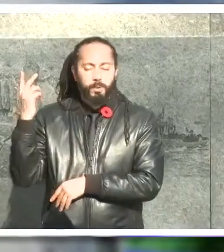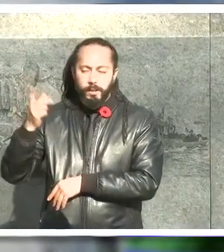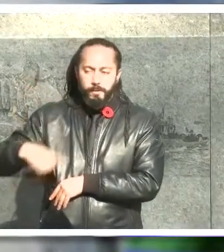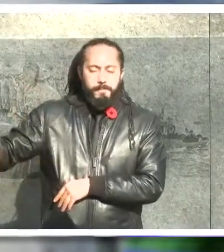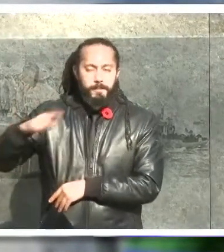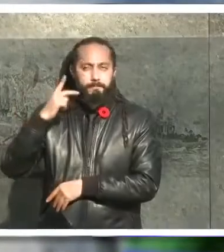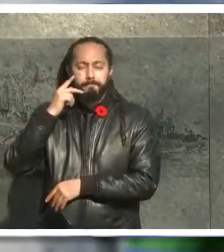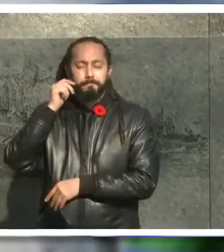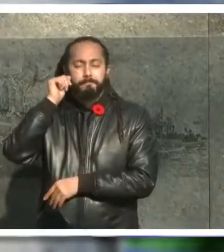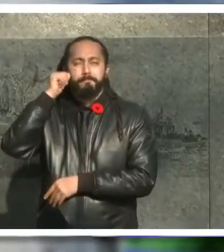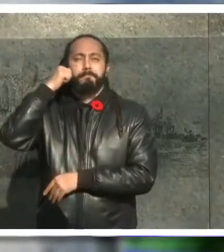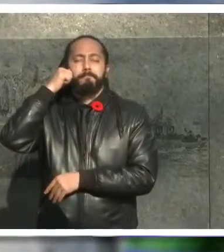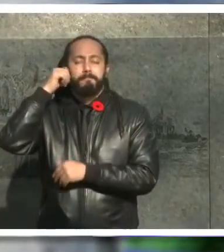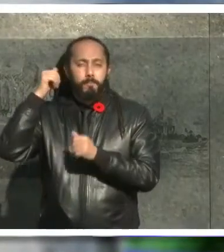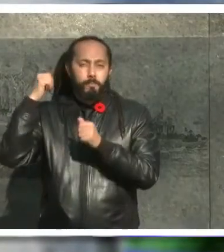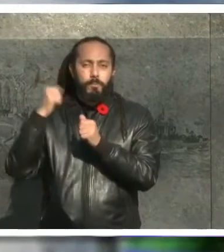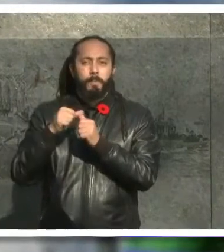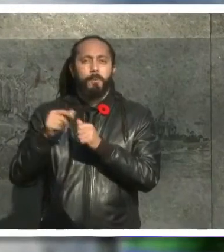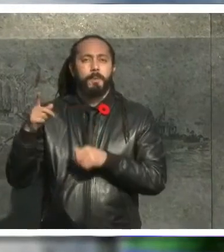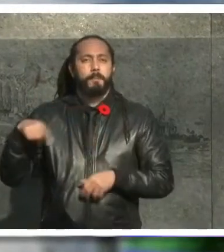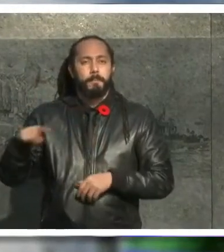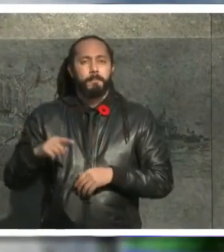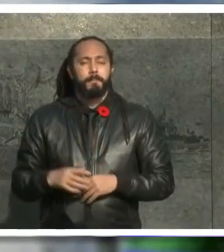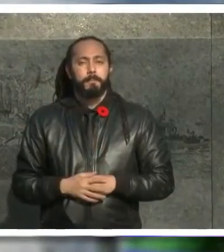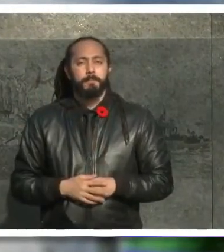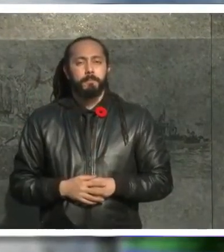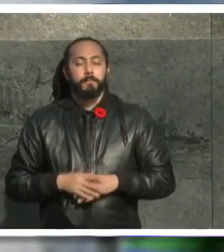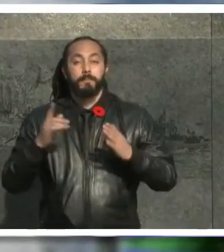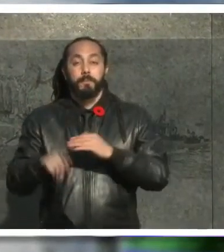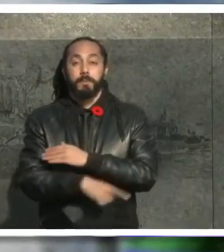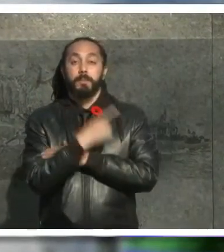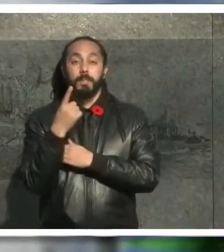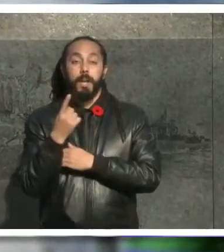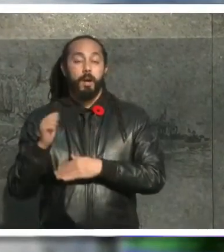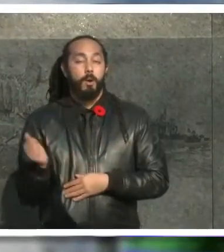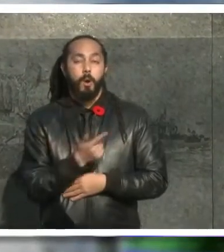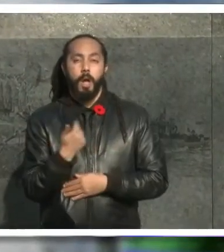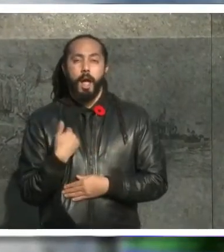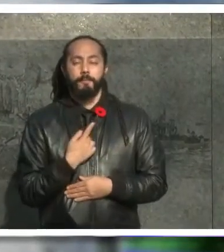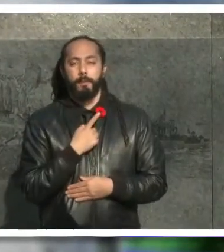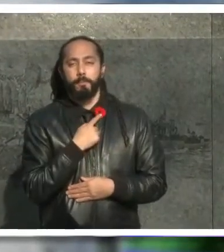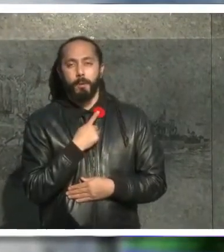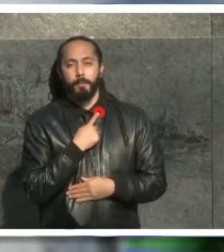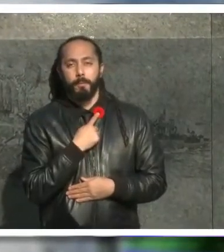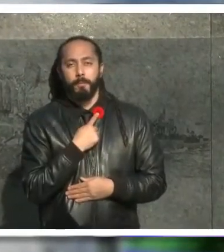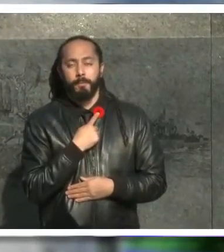to keep the flame for those we have lost shining brightly this year. Because today we all wear a poppy